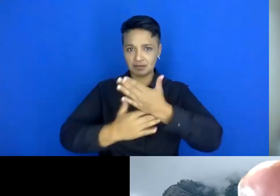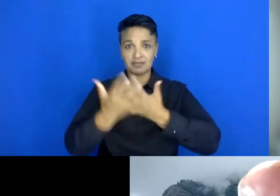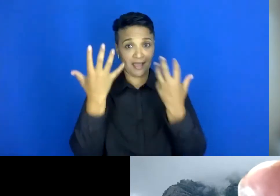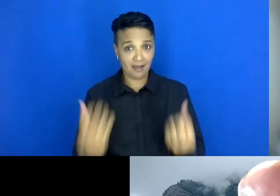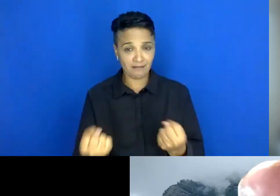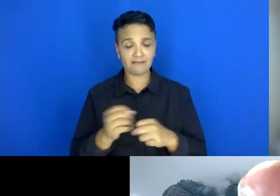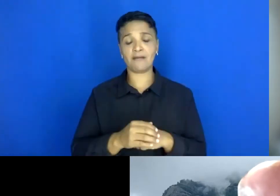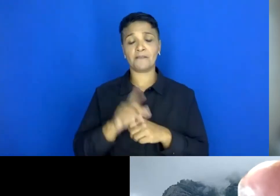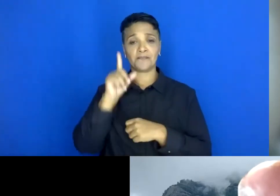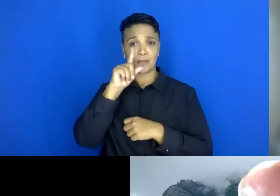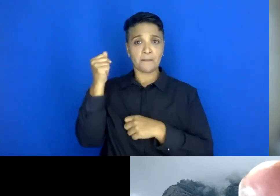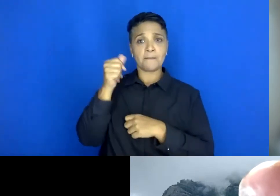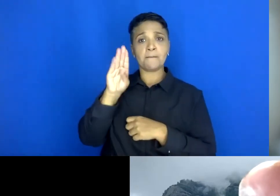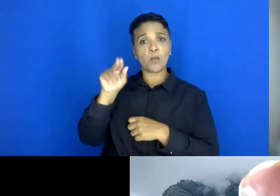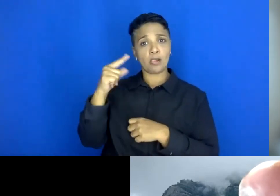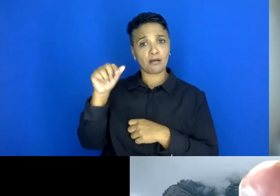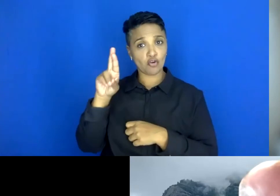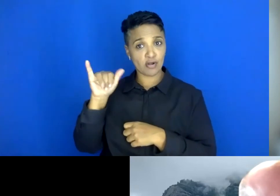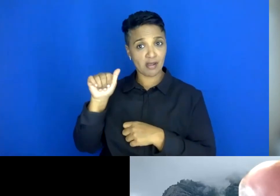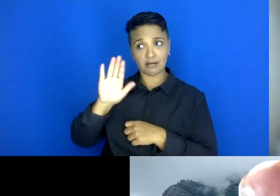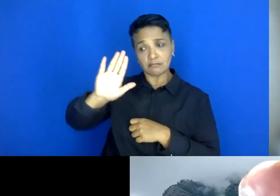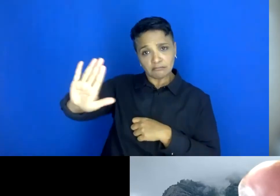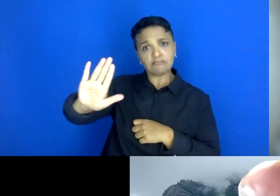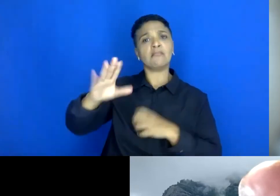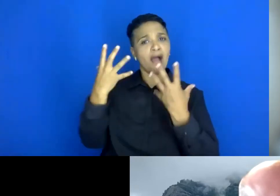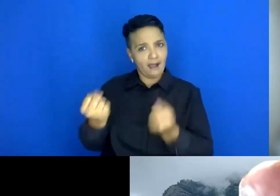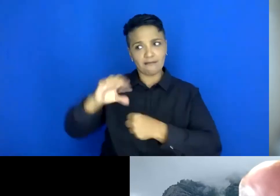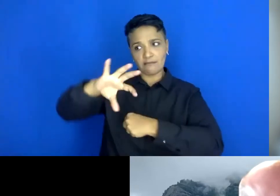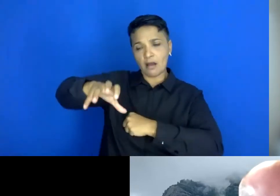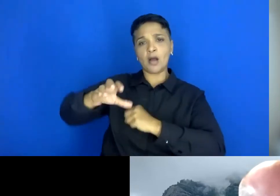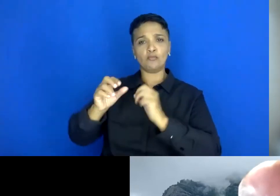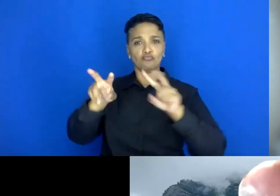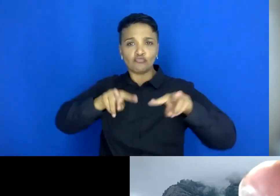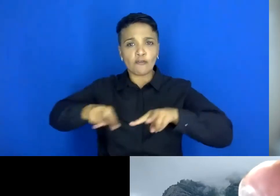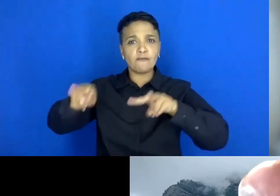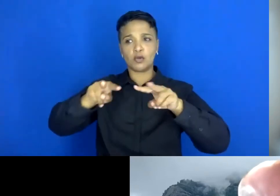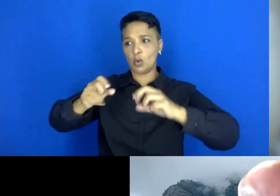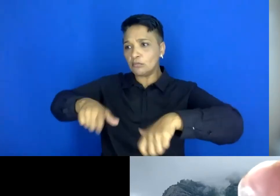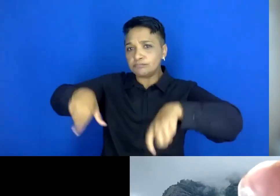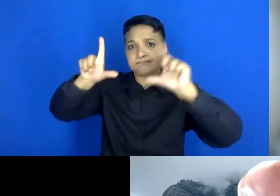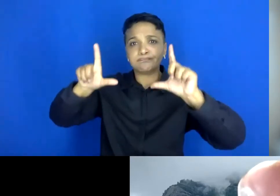people with disabilities created their own online content videos blogs sharing their experiences